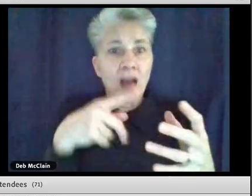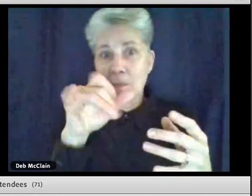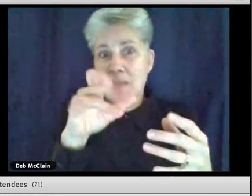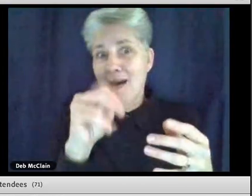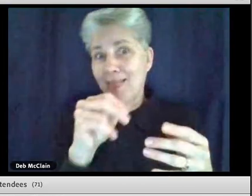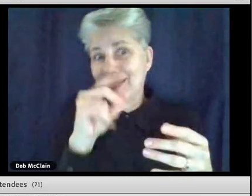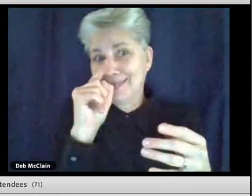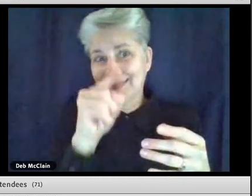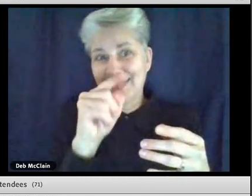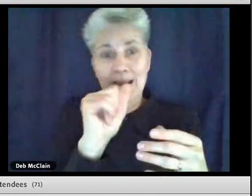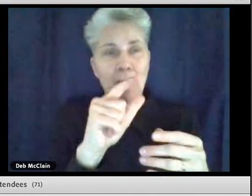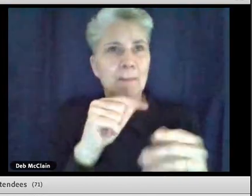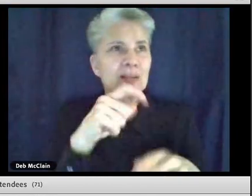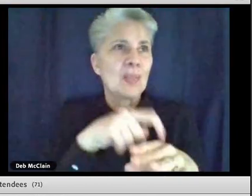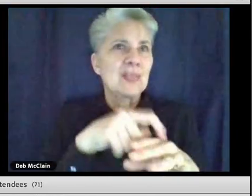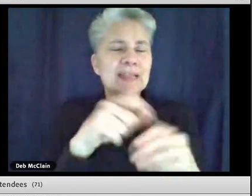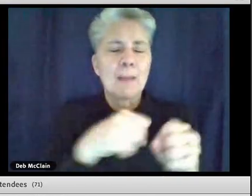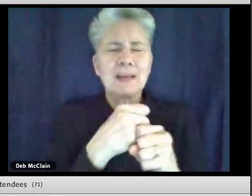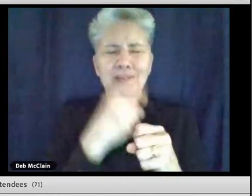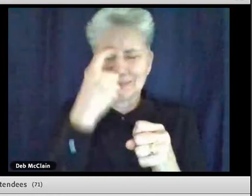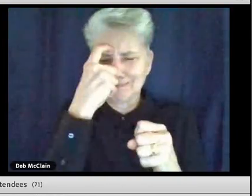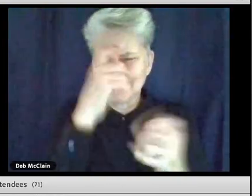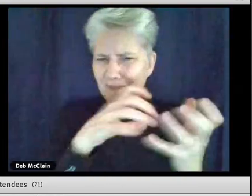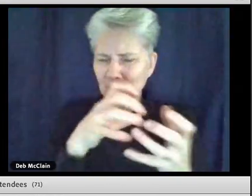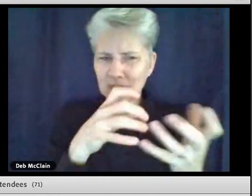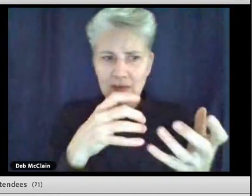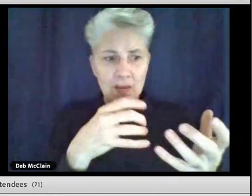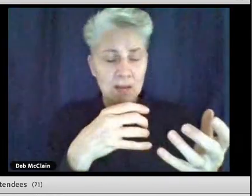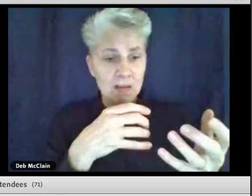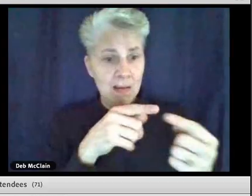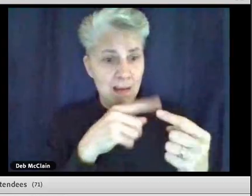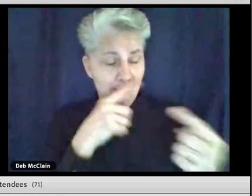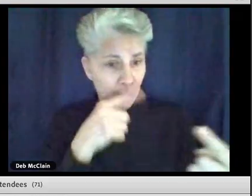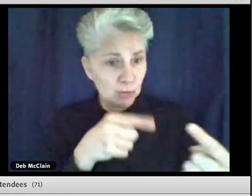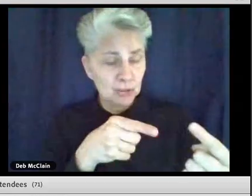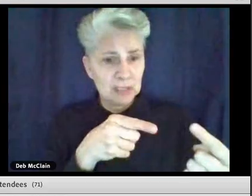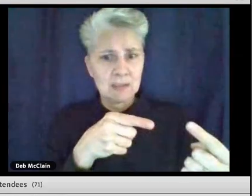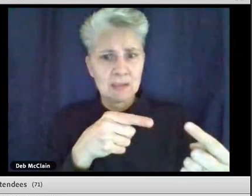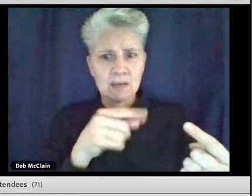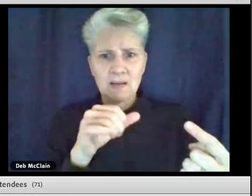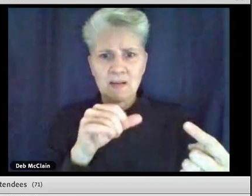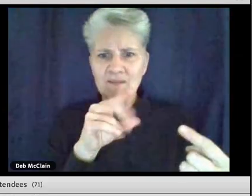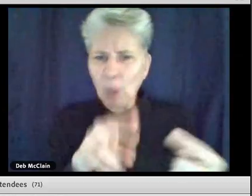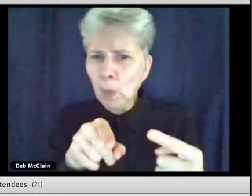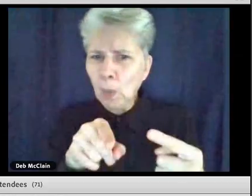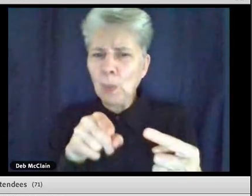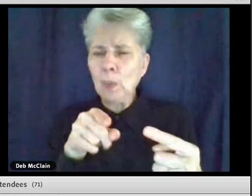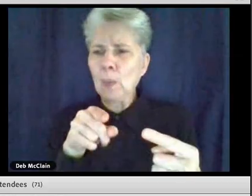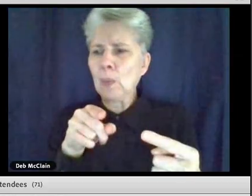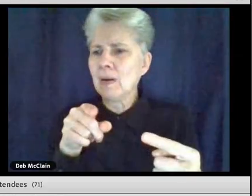so at this time of the year, it can be really confusing. You know, do you have allergies? Do you have the flu, which is also going around?